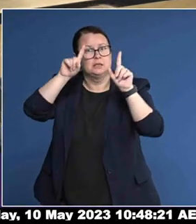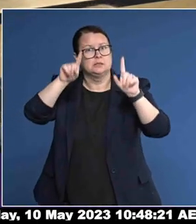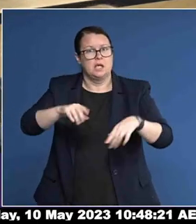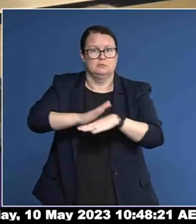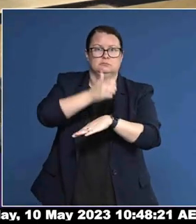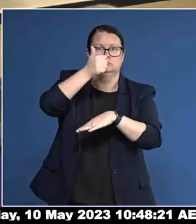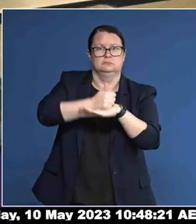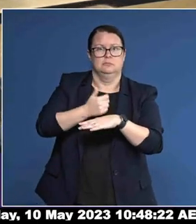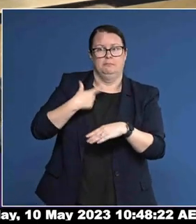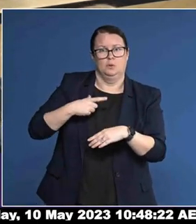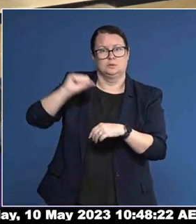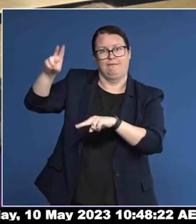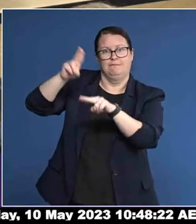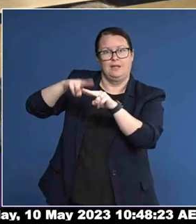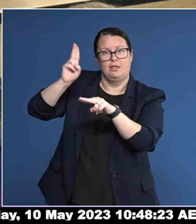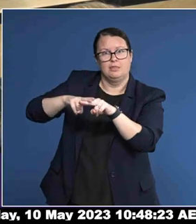Yes. Correct. MS MAHONY: So intervention with parental agreement?